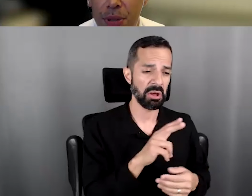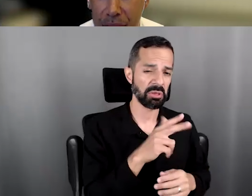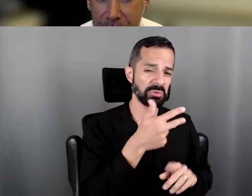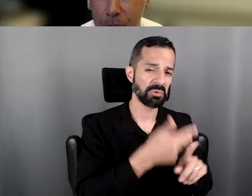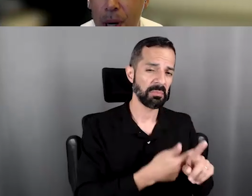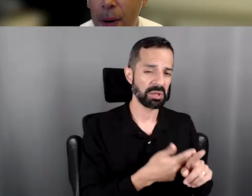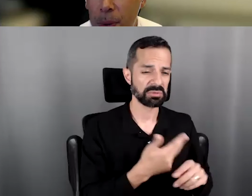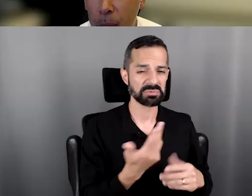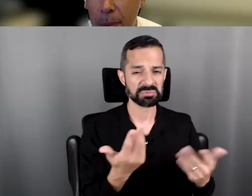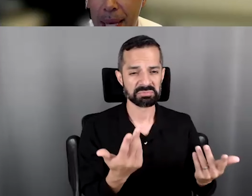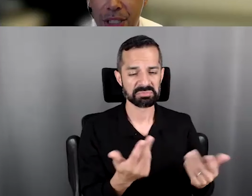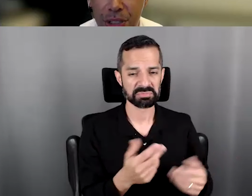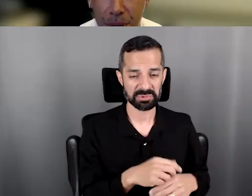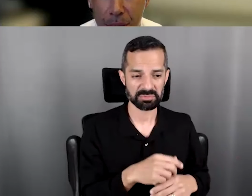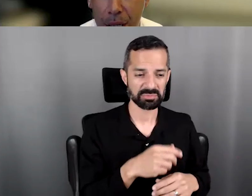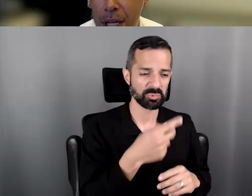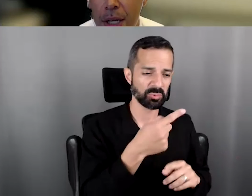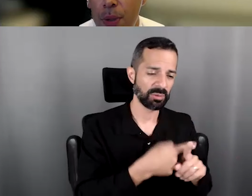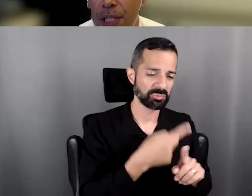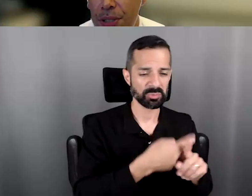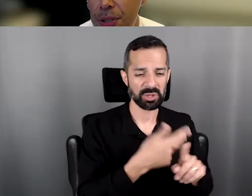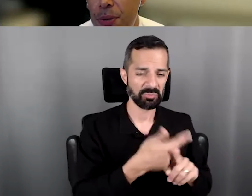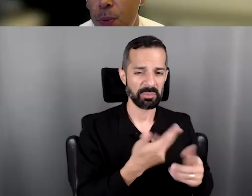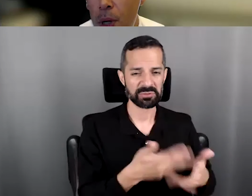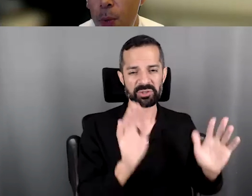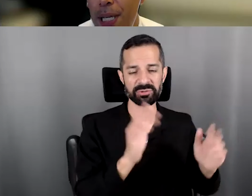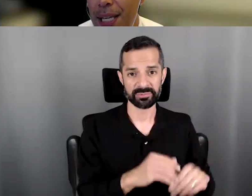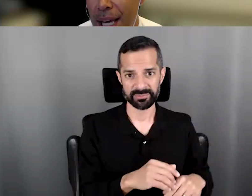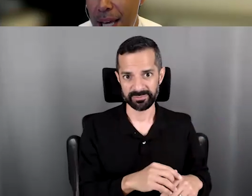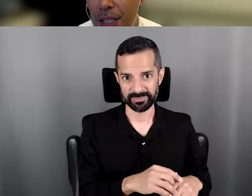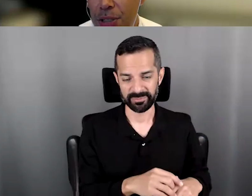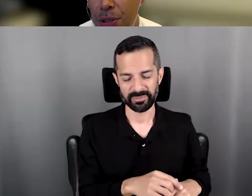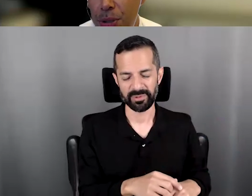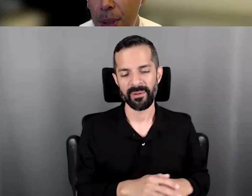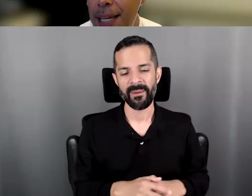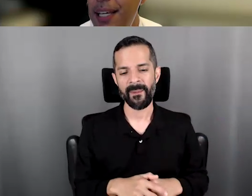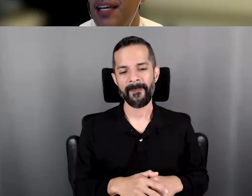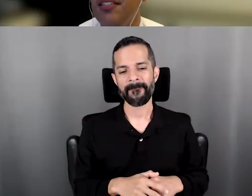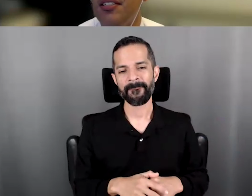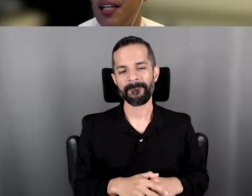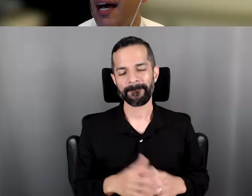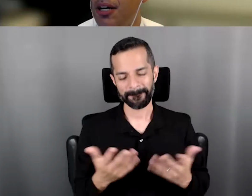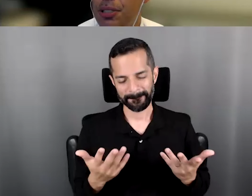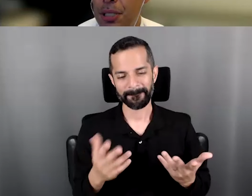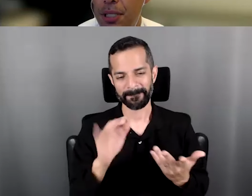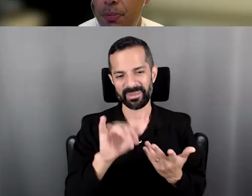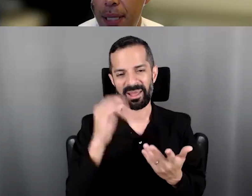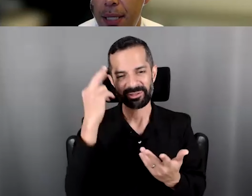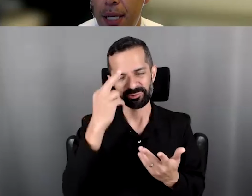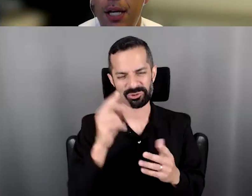So this is why we want to make sure we do what we can to kick the tires a little bit,